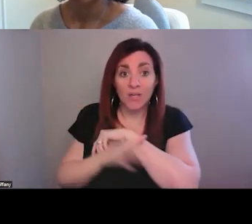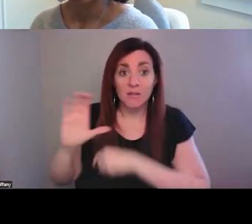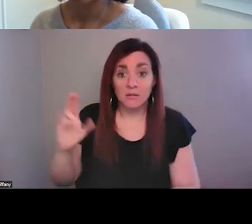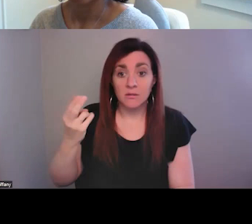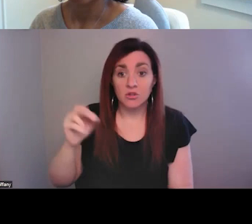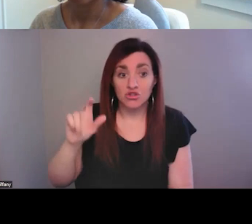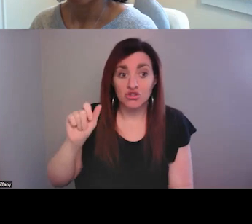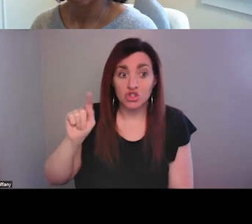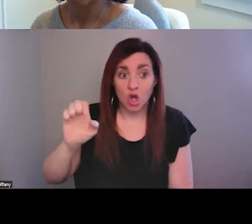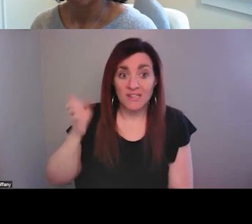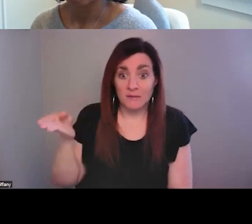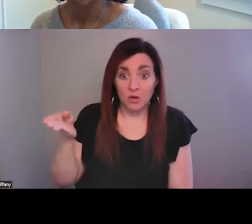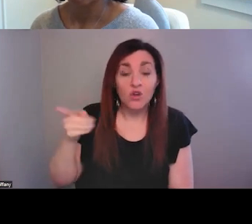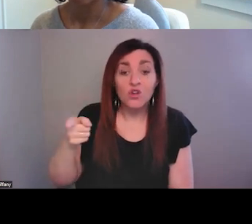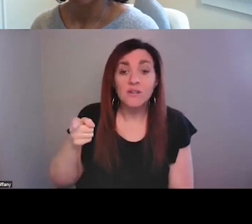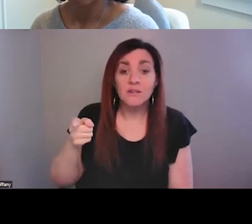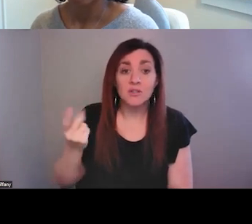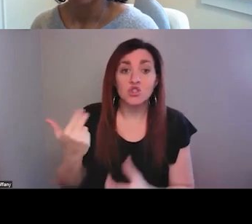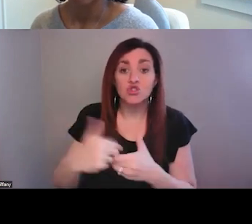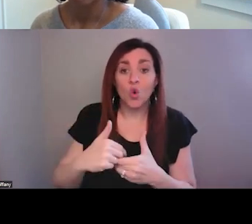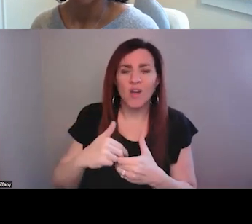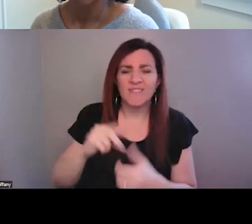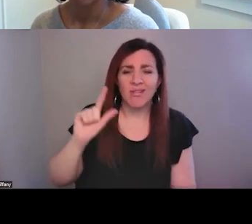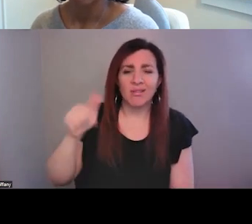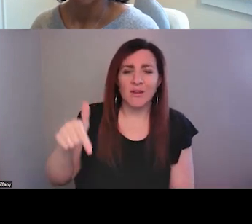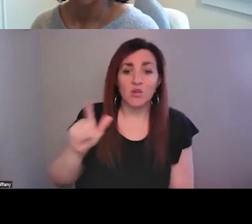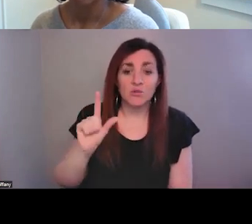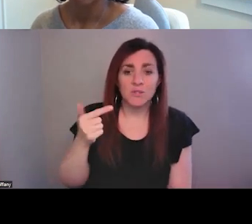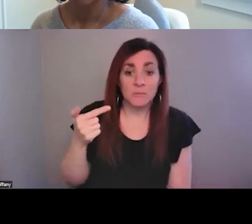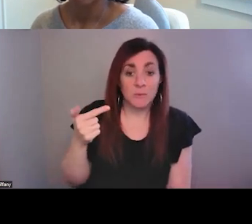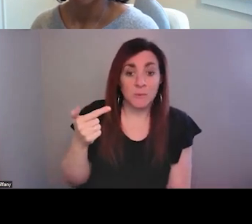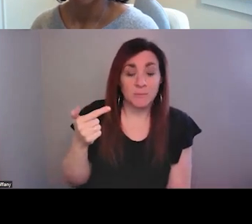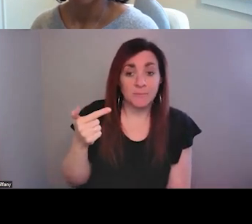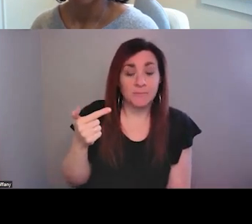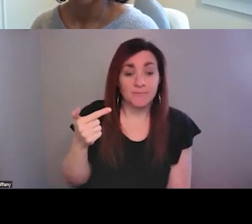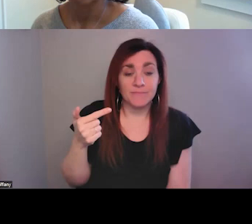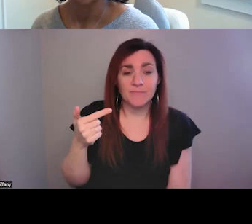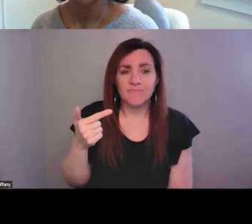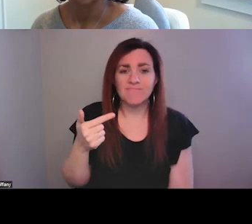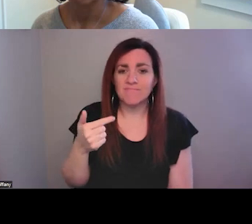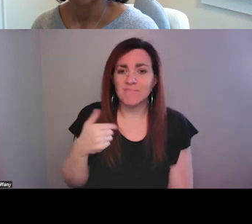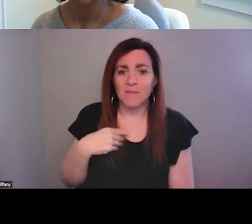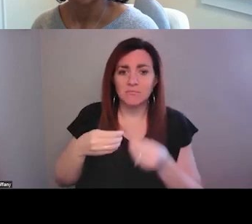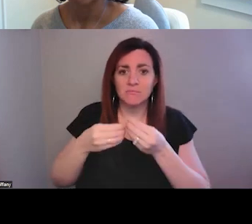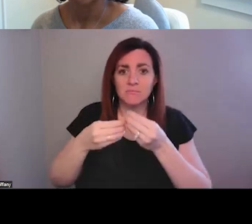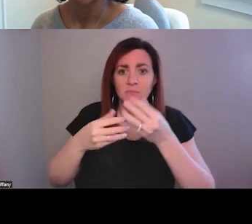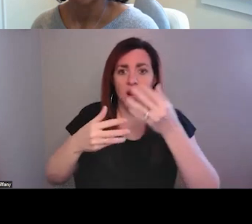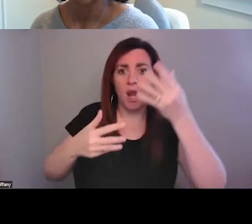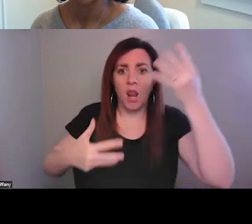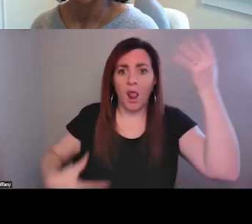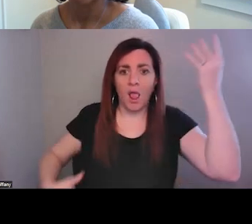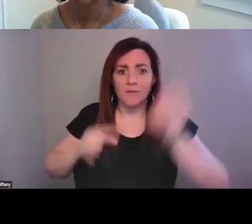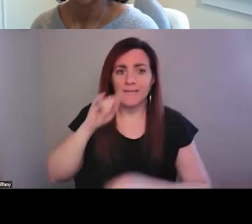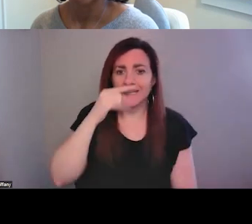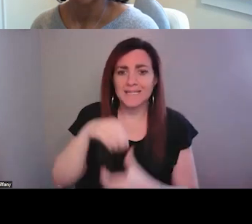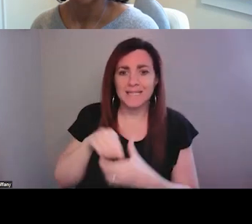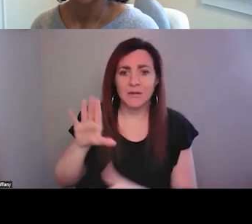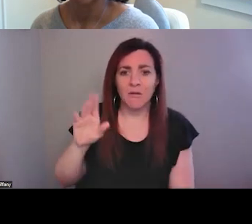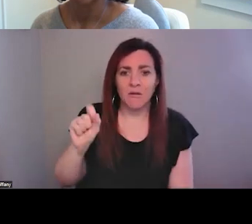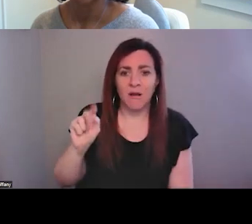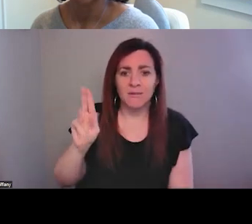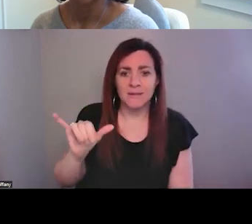IN 21 AND HAD A BROAD LIST OF ARE KIDS IN CUSTODY. WE SAW